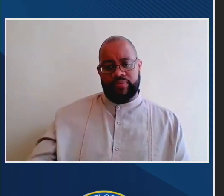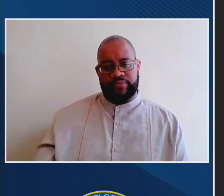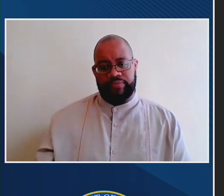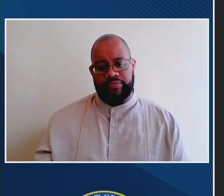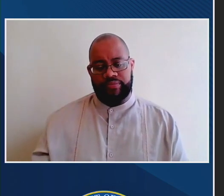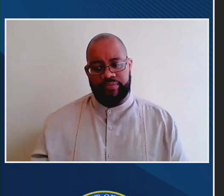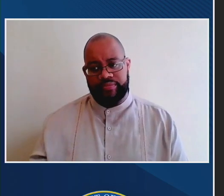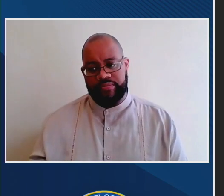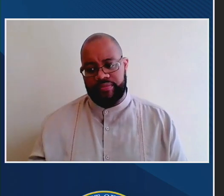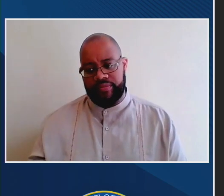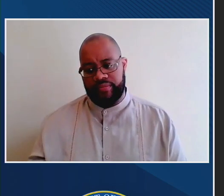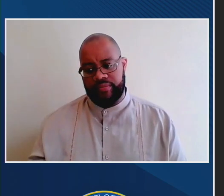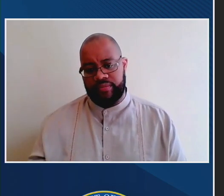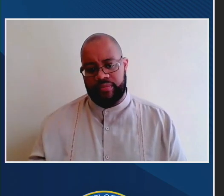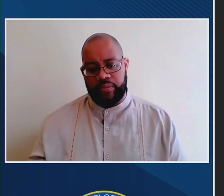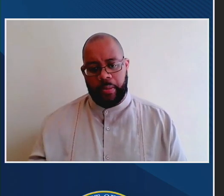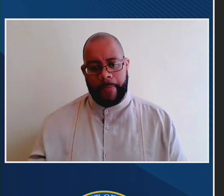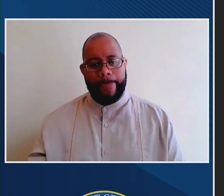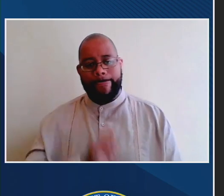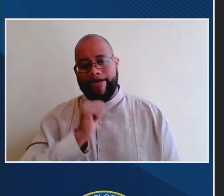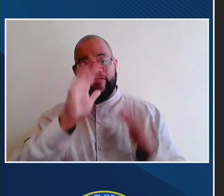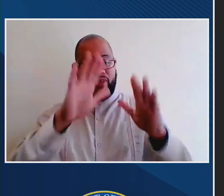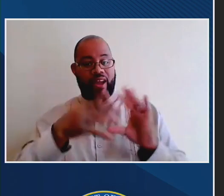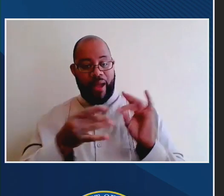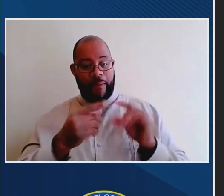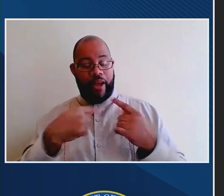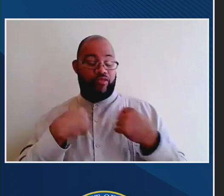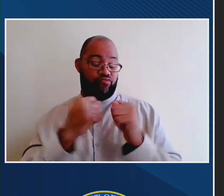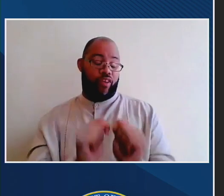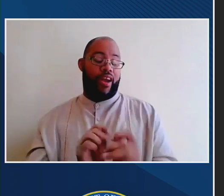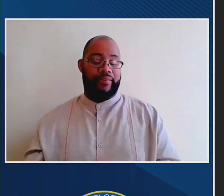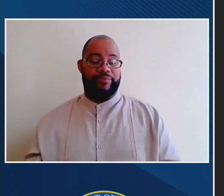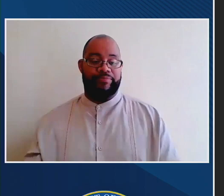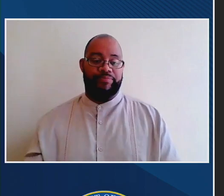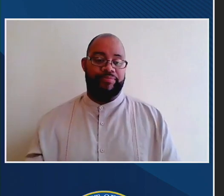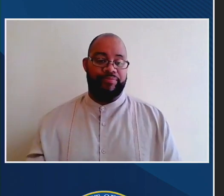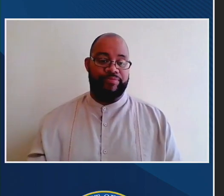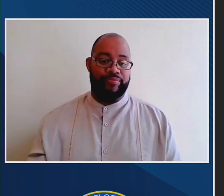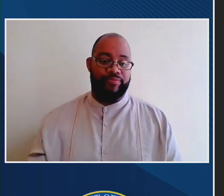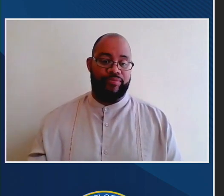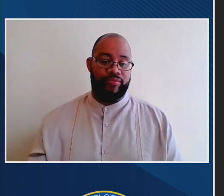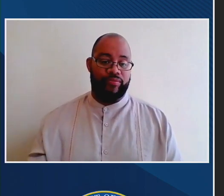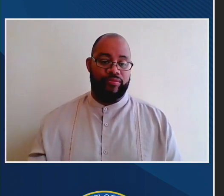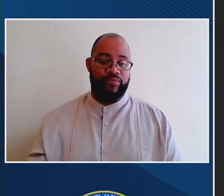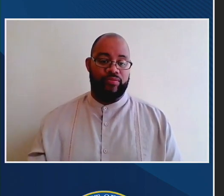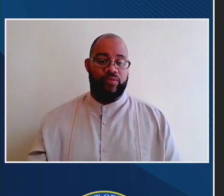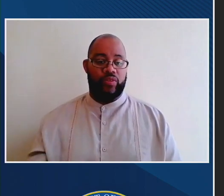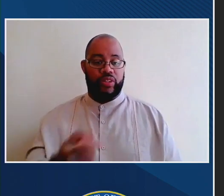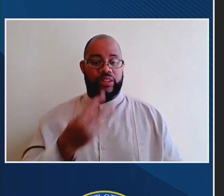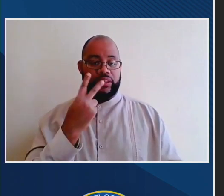Well, it's not going to be a great comment, but I'll try. Yes. As you guys can see from the proposed reg